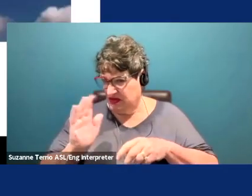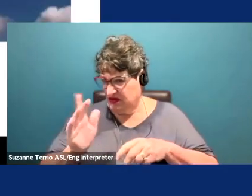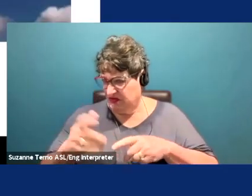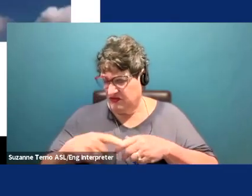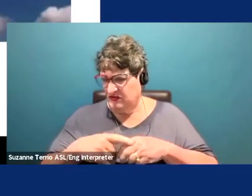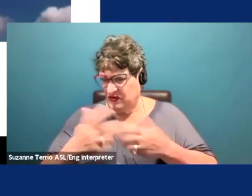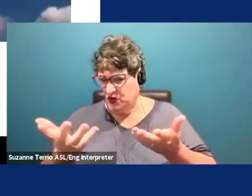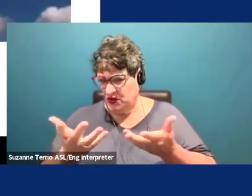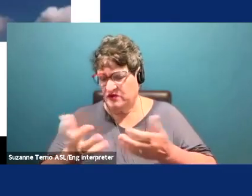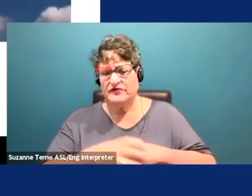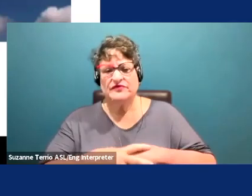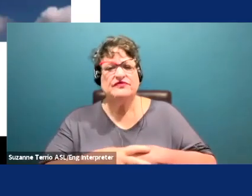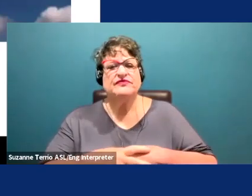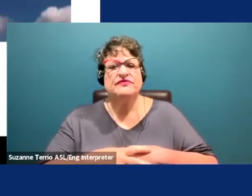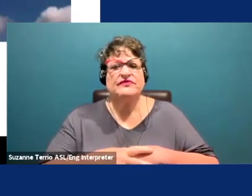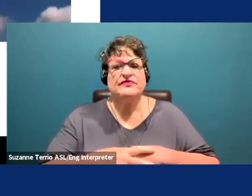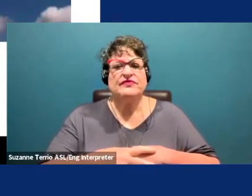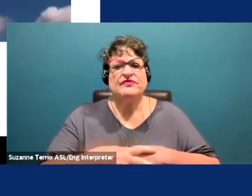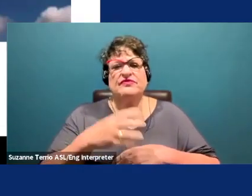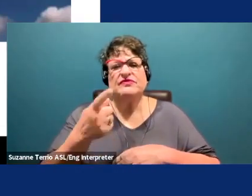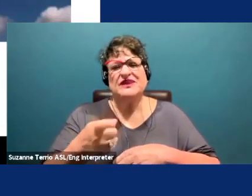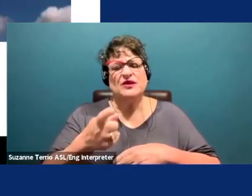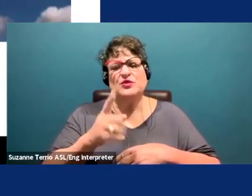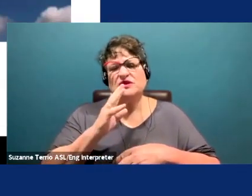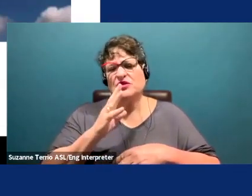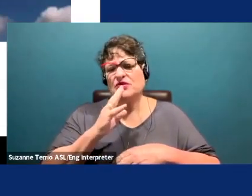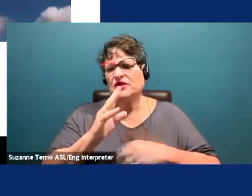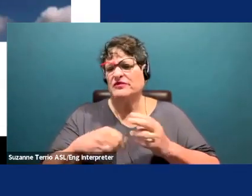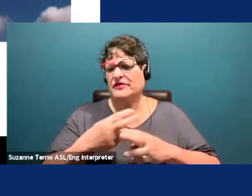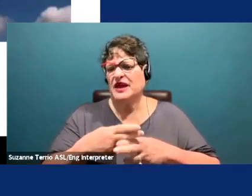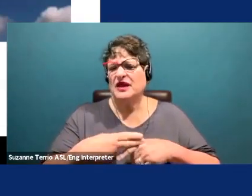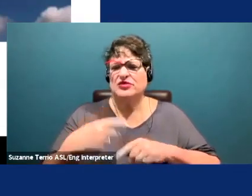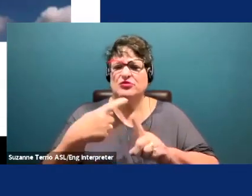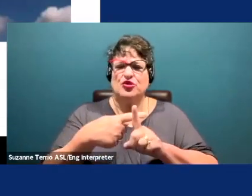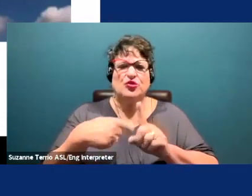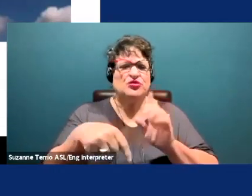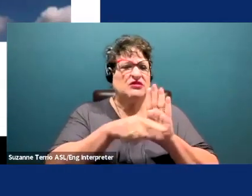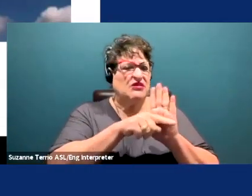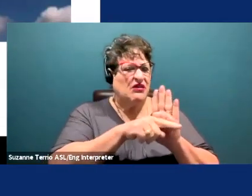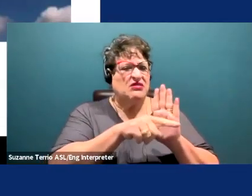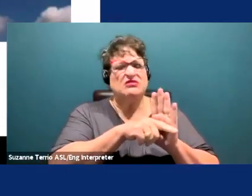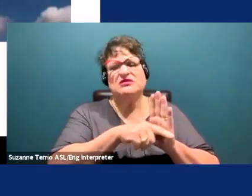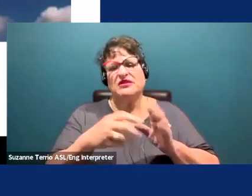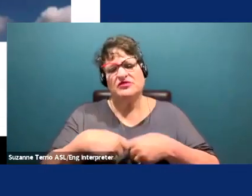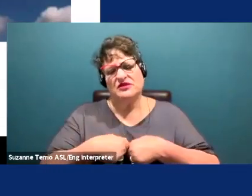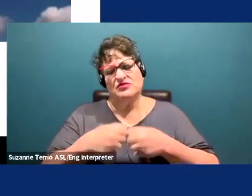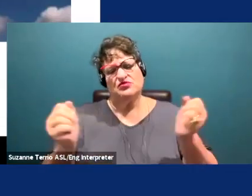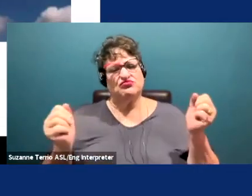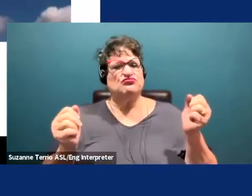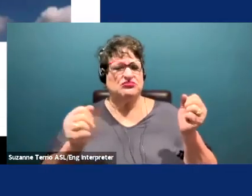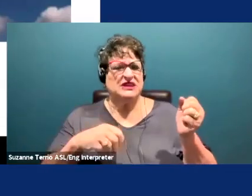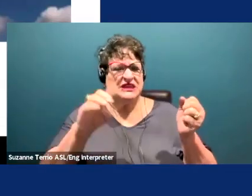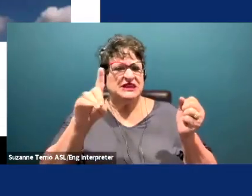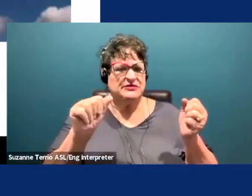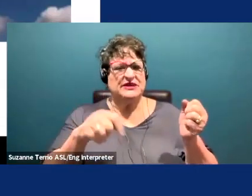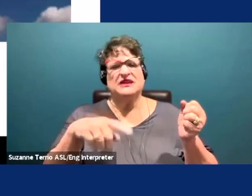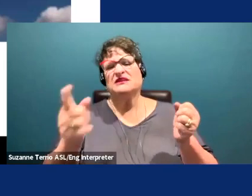We talked about this. There's pros and cons of disclosing disability, all the ableism reasons, and then what I said before,